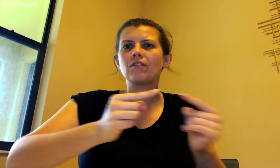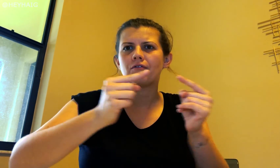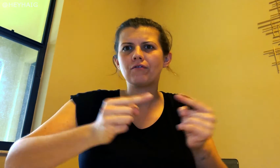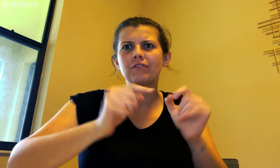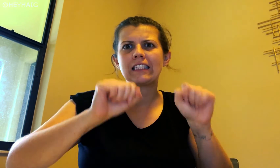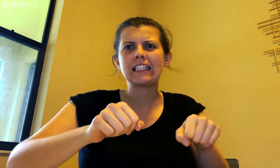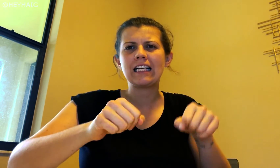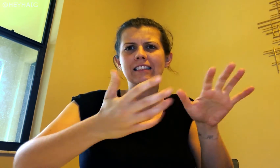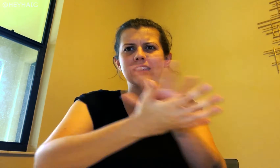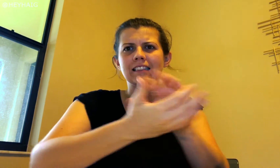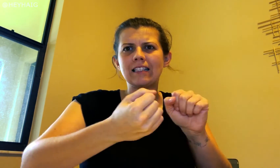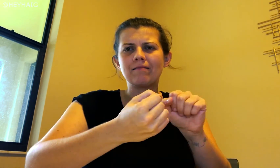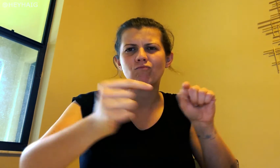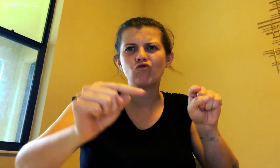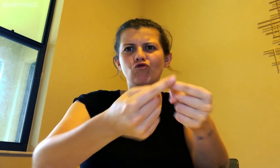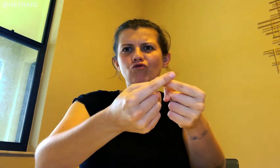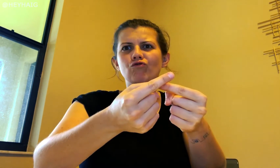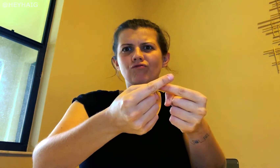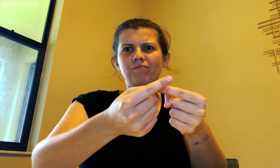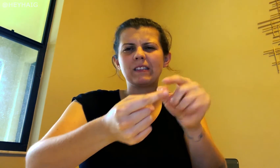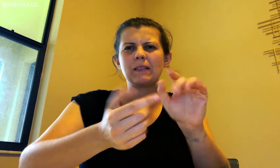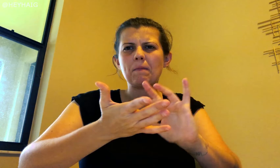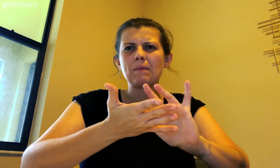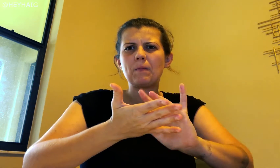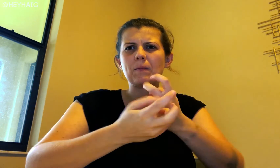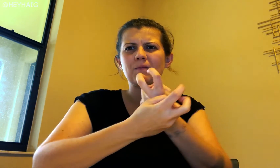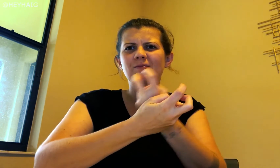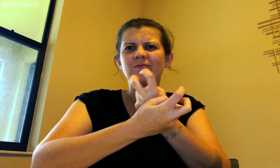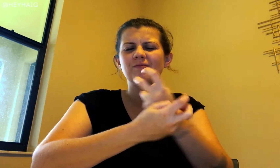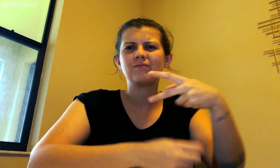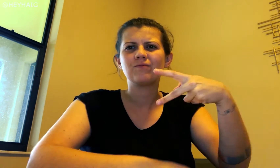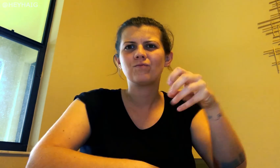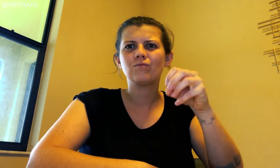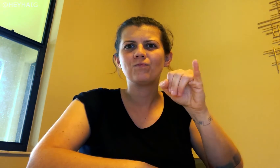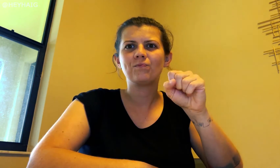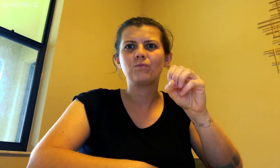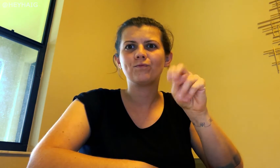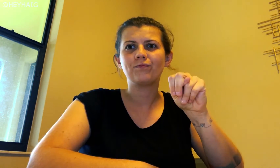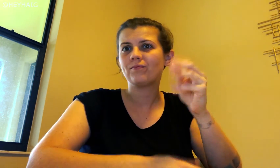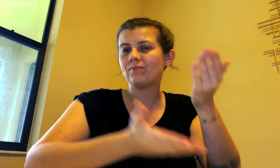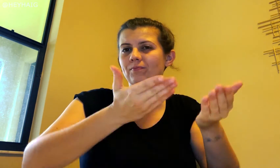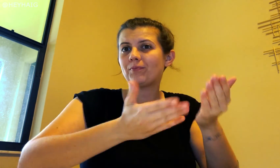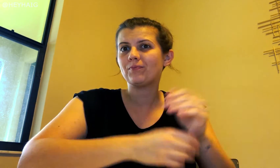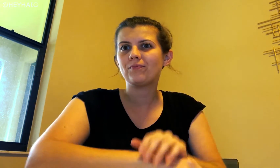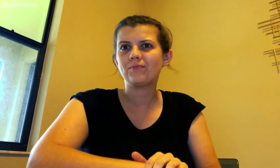2. Harmful or poisonous